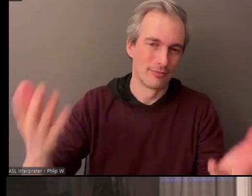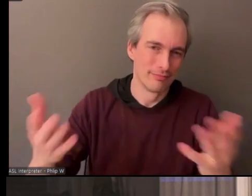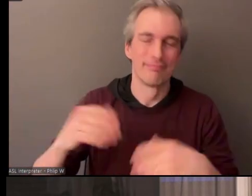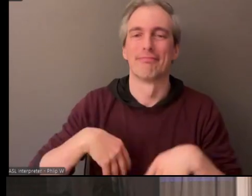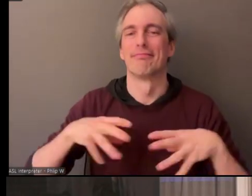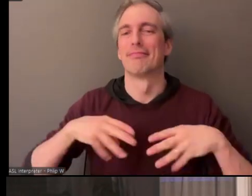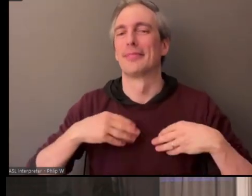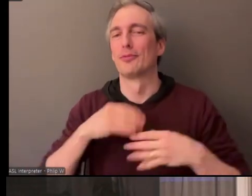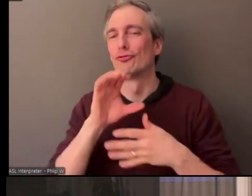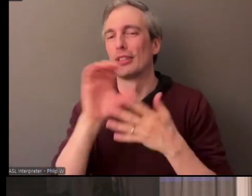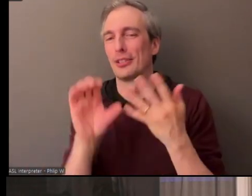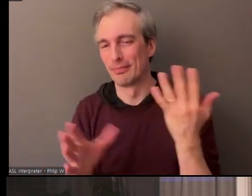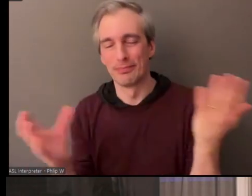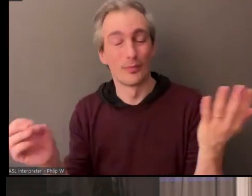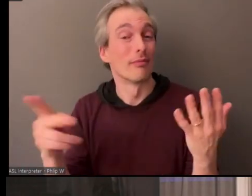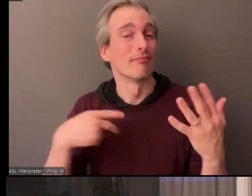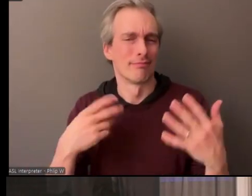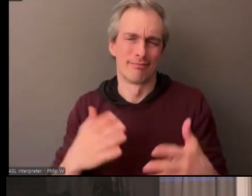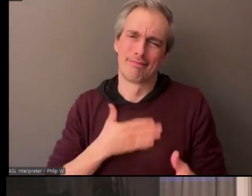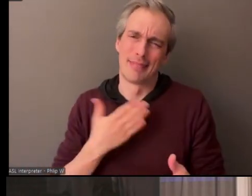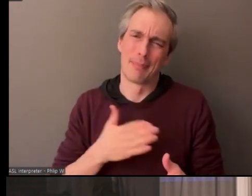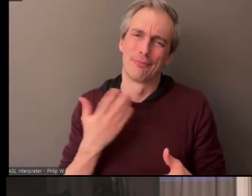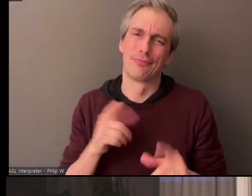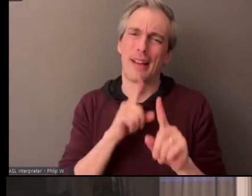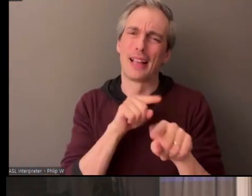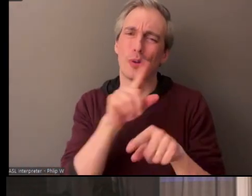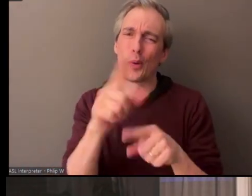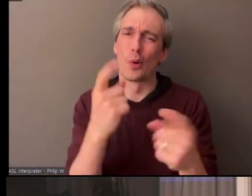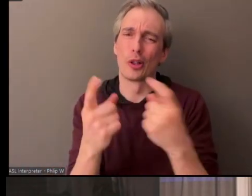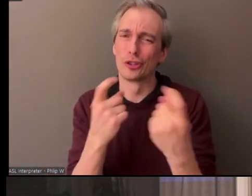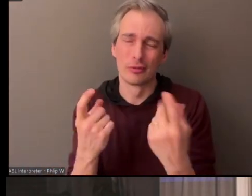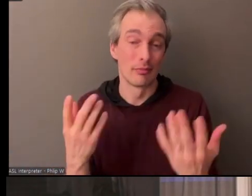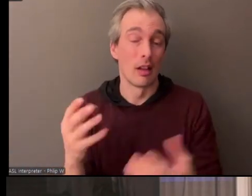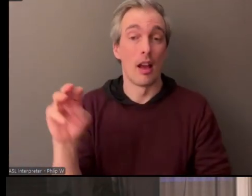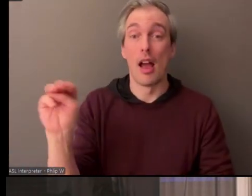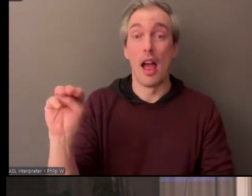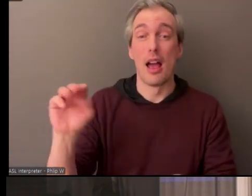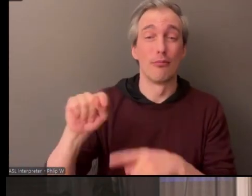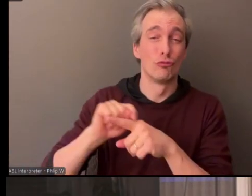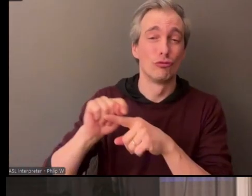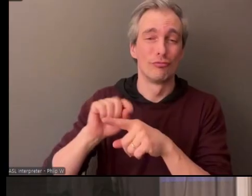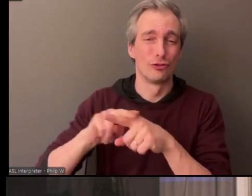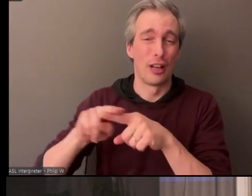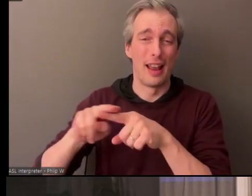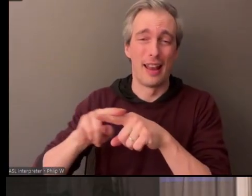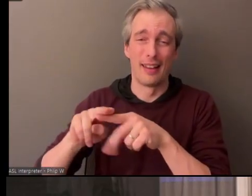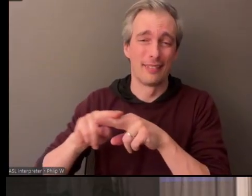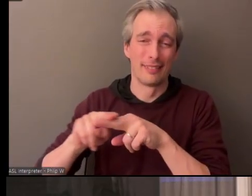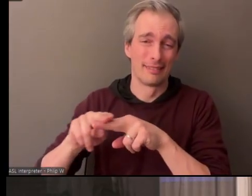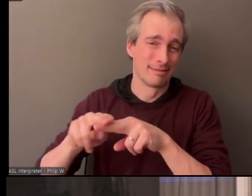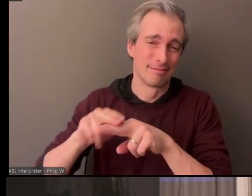You know... The M train isn't going anywhere any time soon. So... I am here. And I'll be hanging out for a little while.